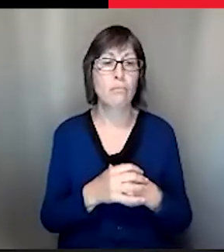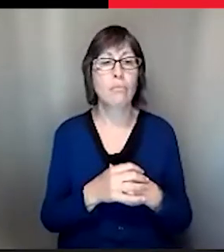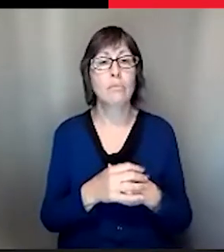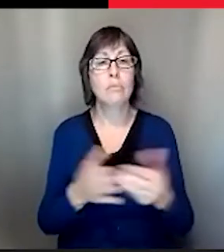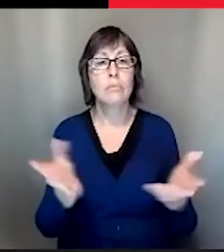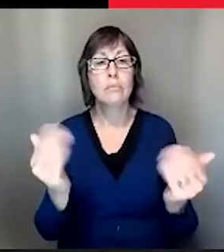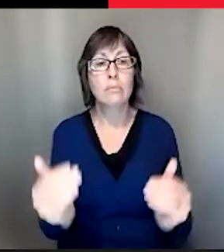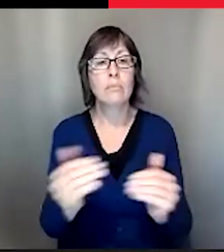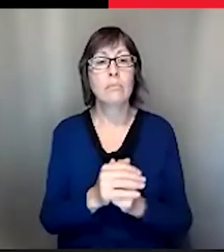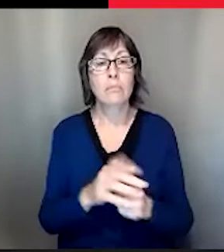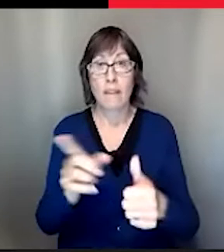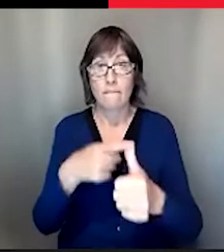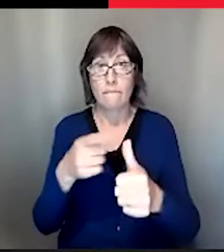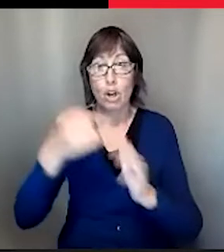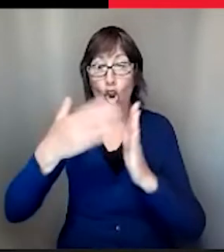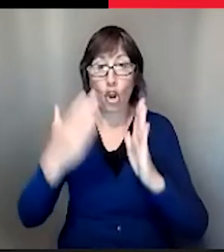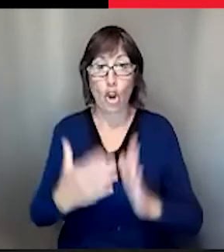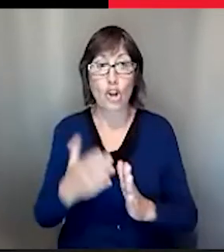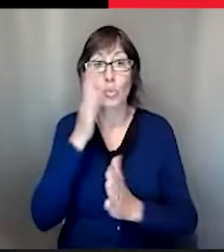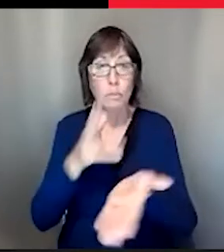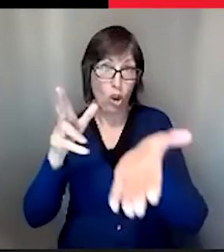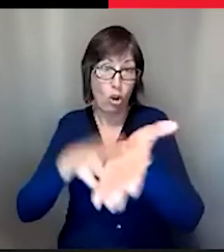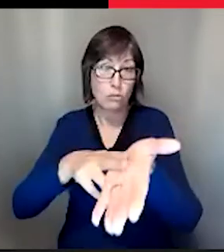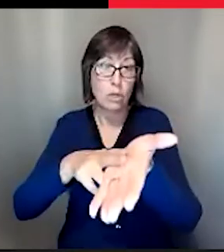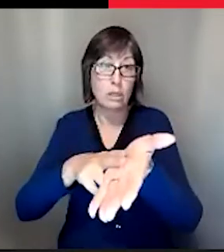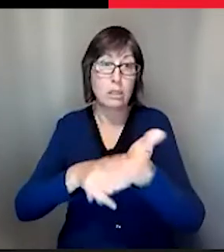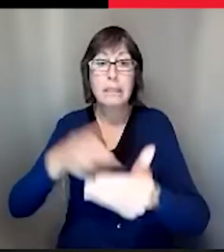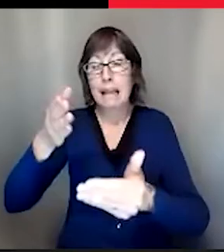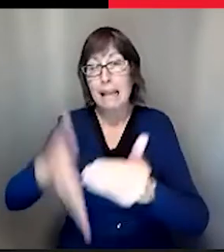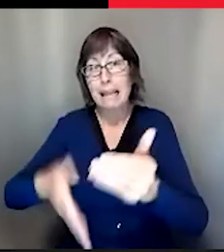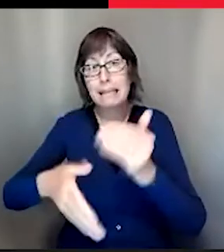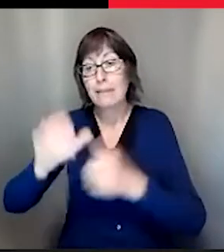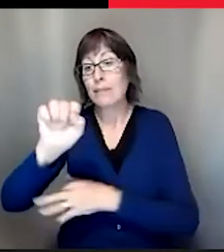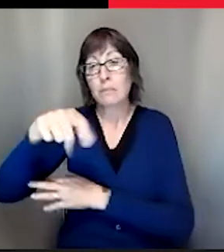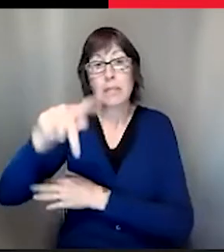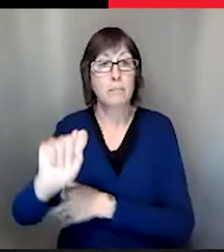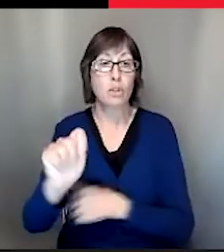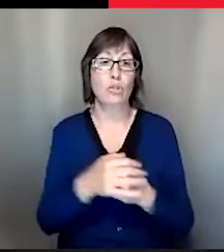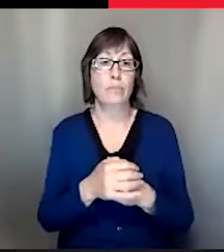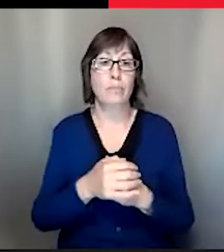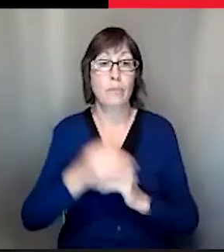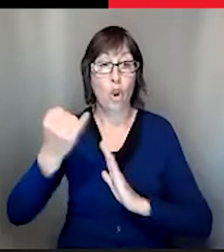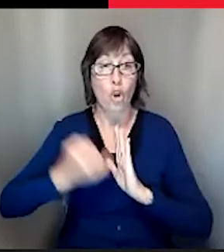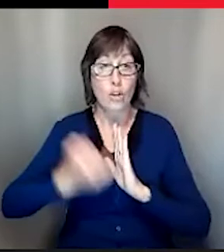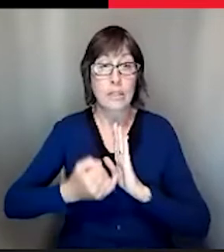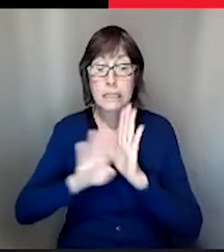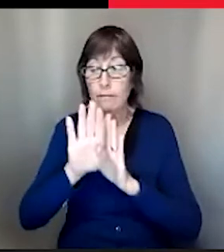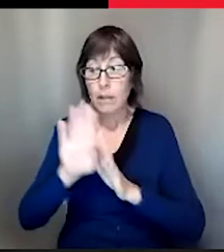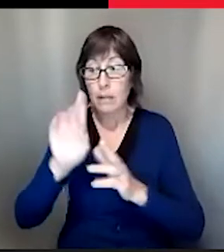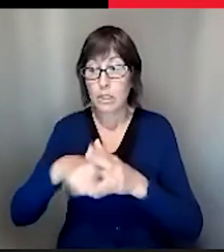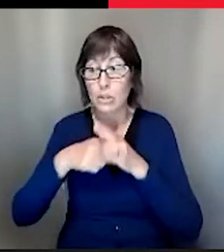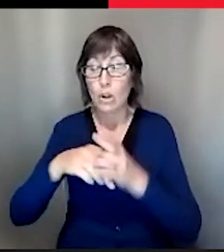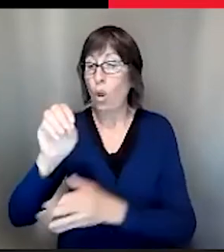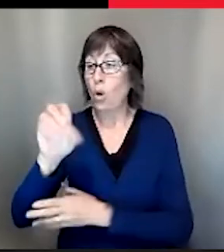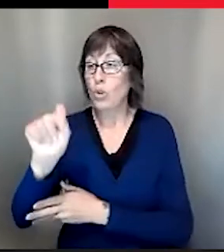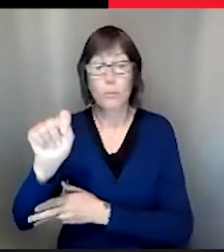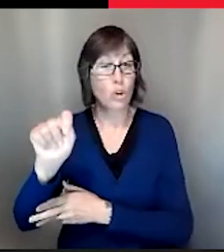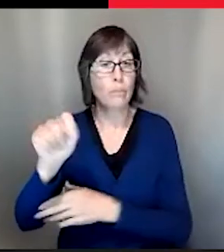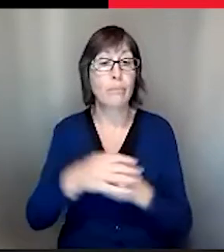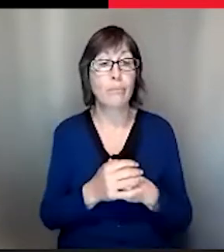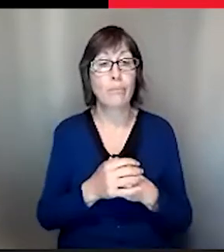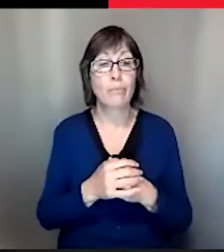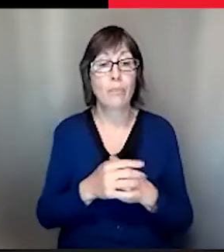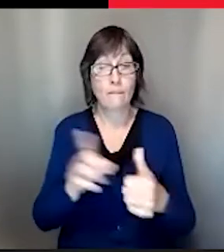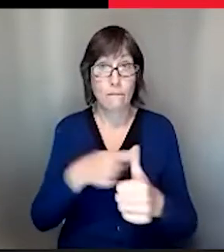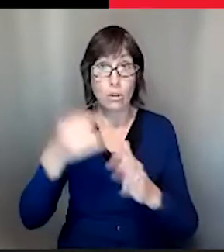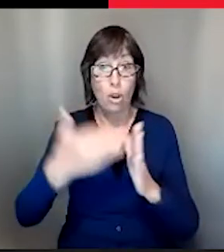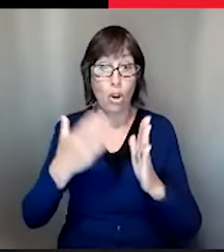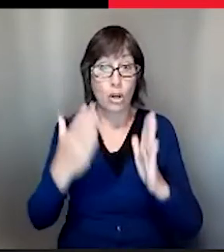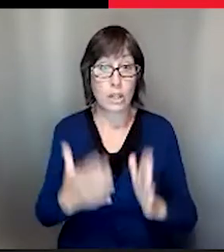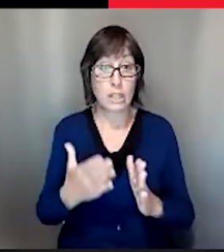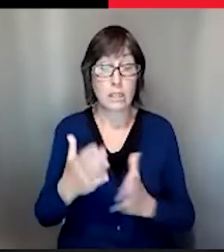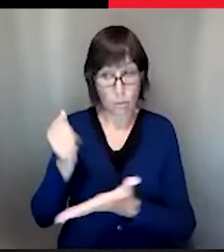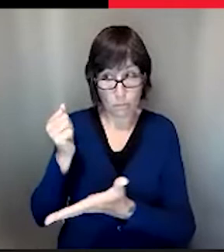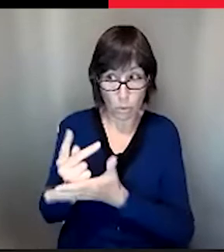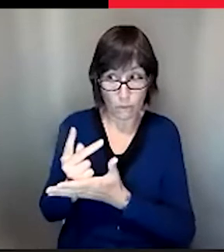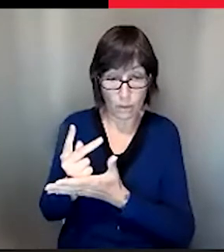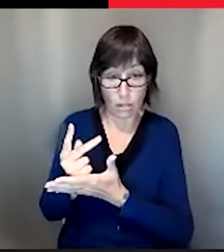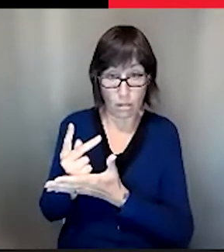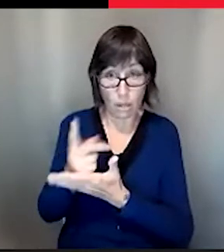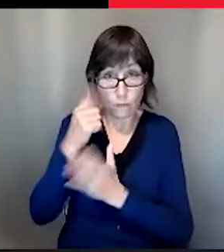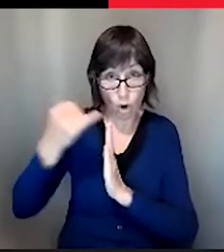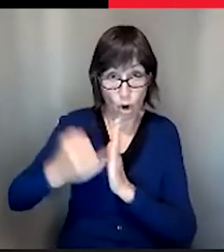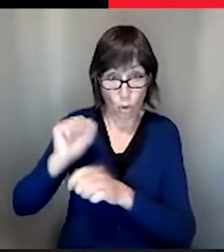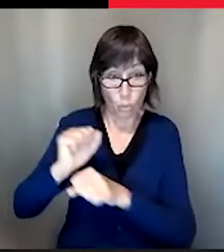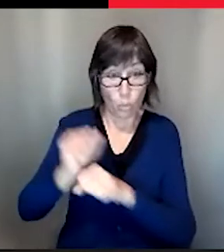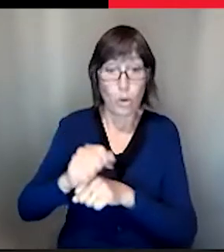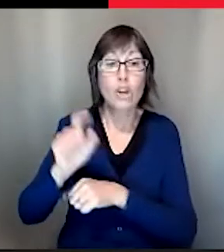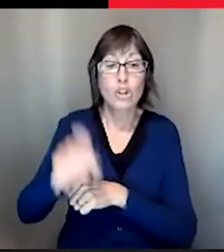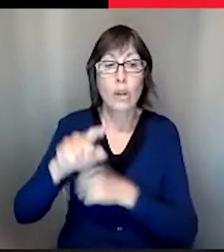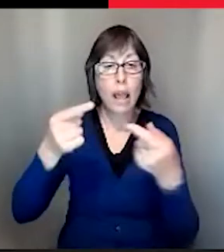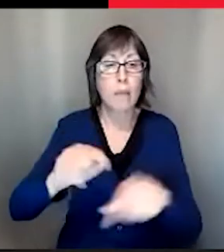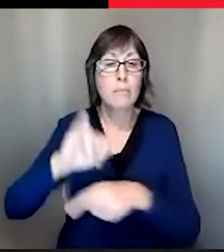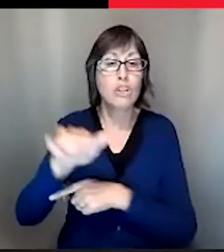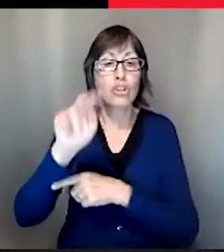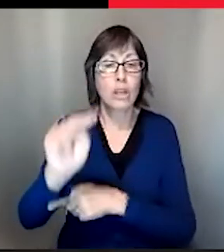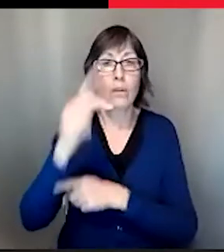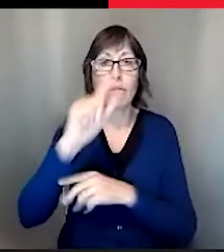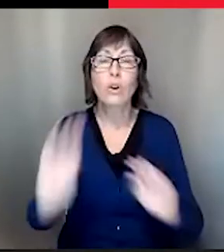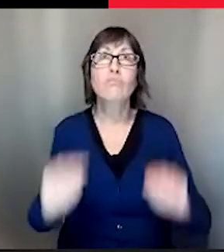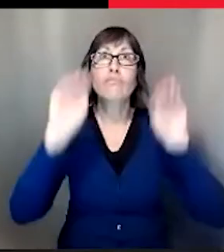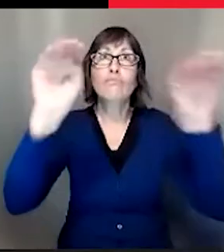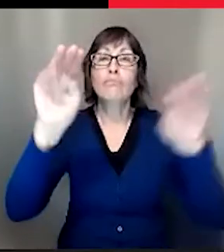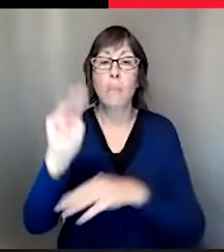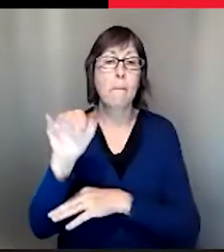The second and third artists will be contracted the following years – so that means: Second